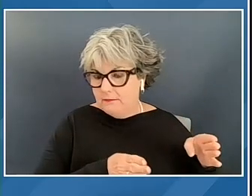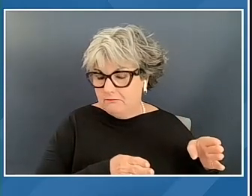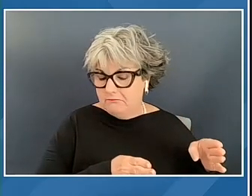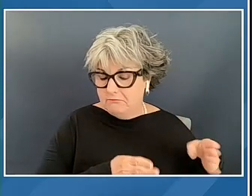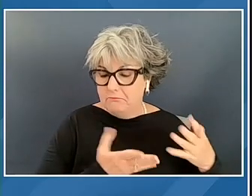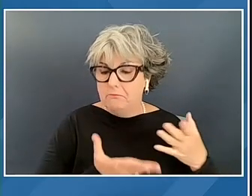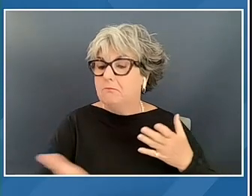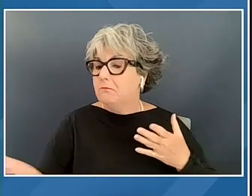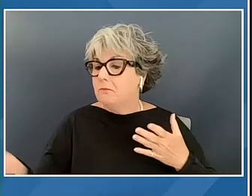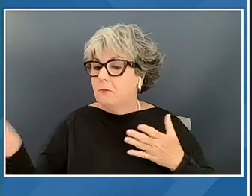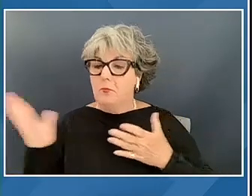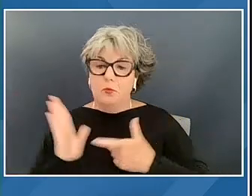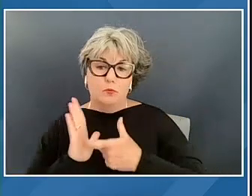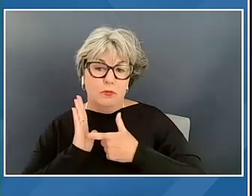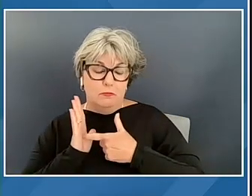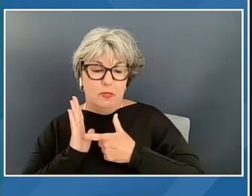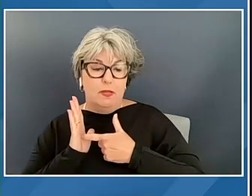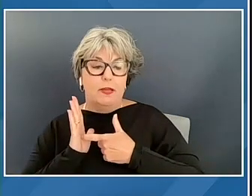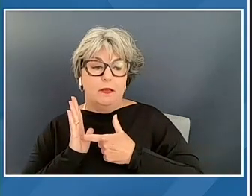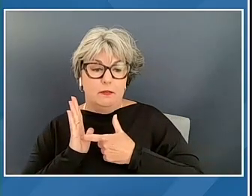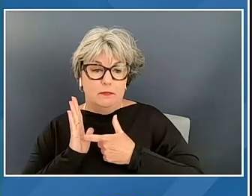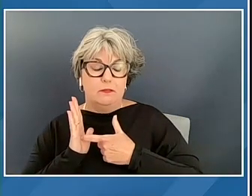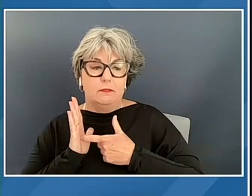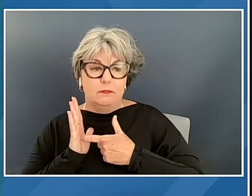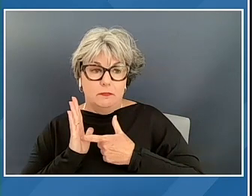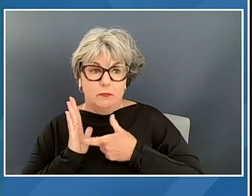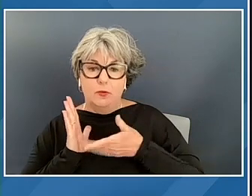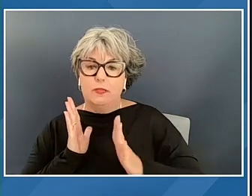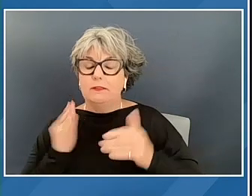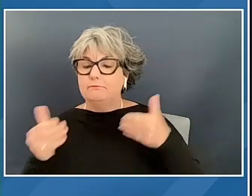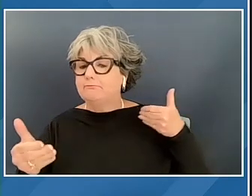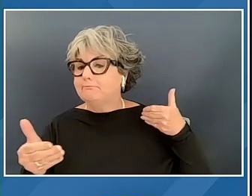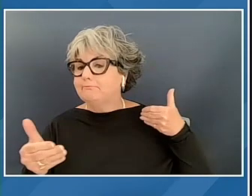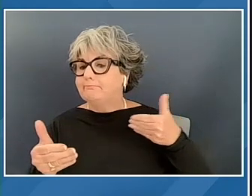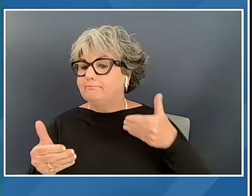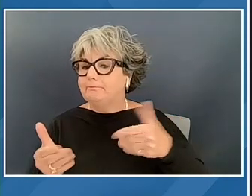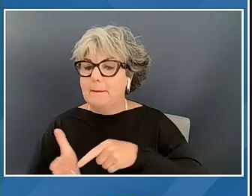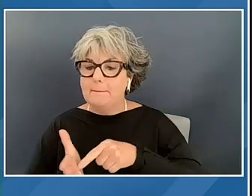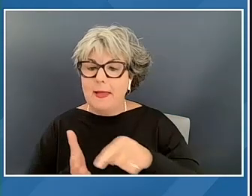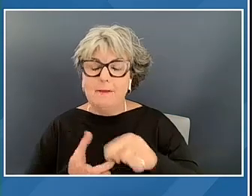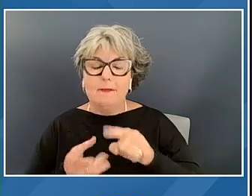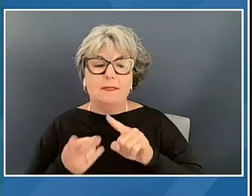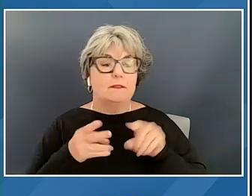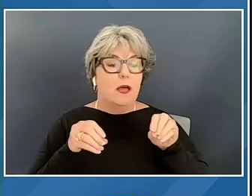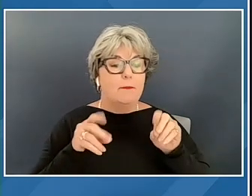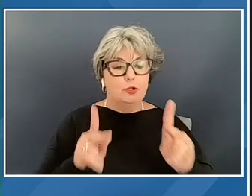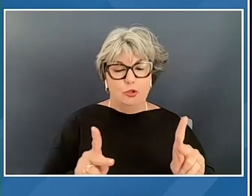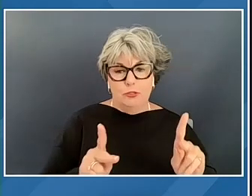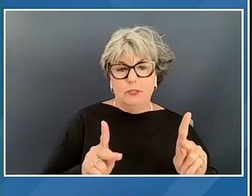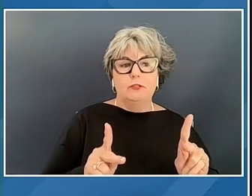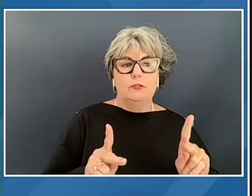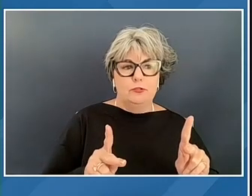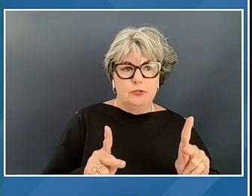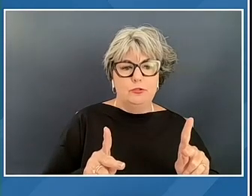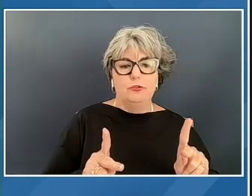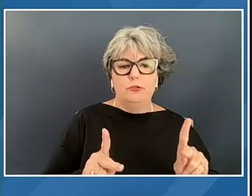them know about their upcoming payments, giving them the opportunity to enroll as soon as they sign that master promissory